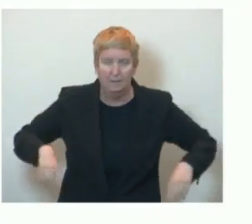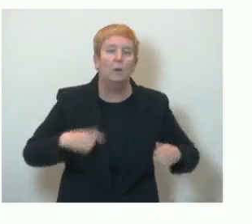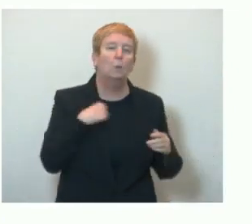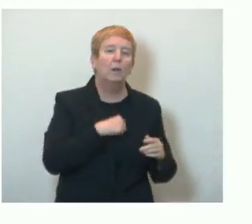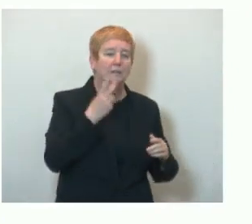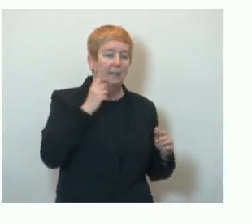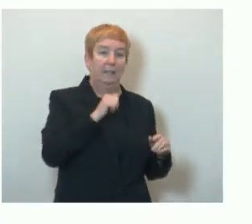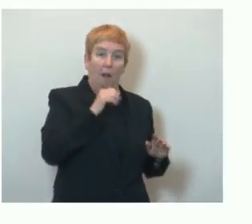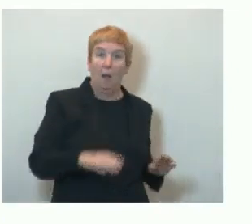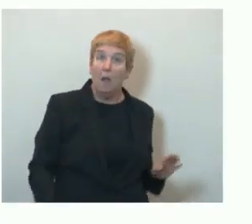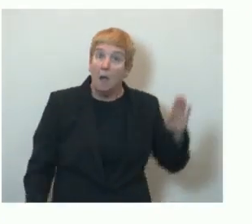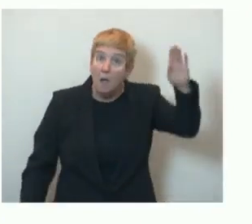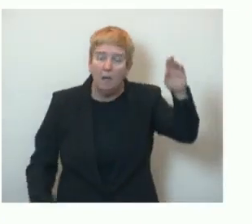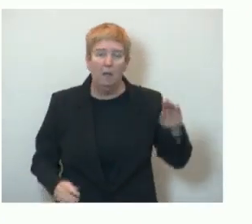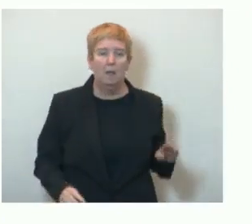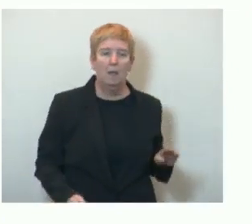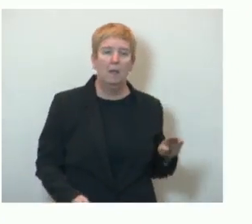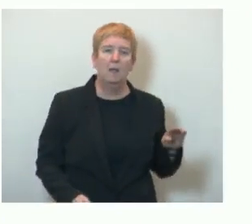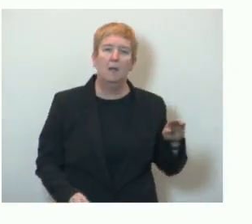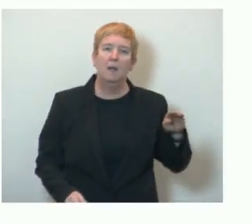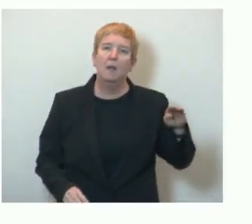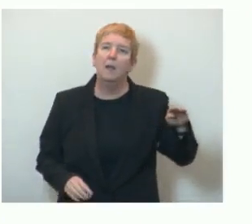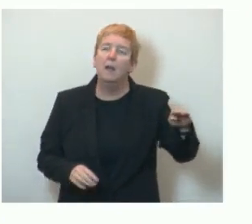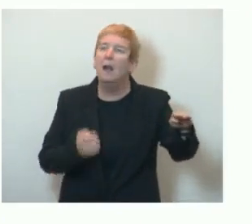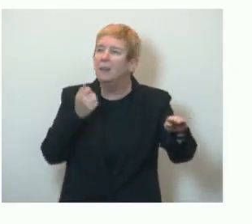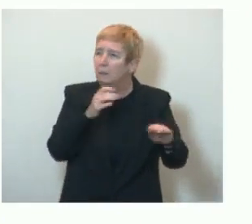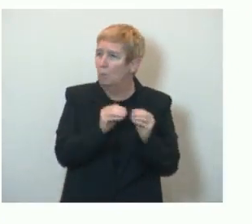CURVE THAT WE DID NOT MEAN THAT CASES ARE ON THEIR WAY DOWN.